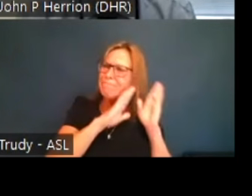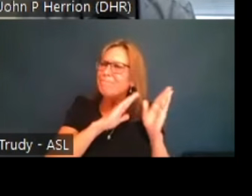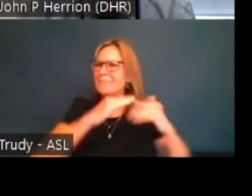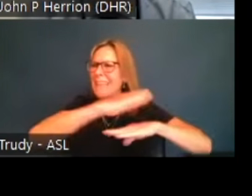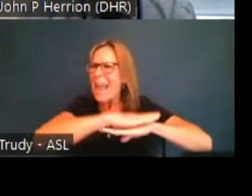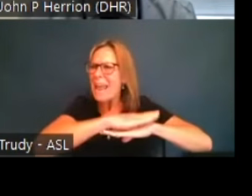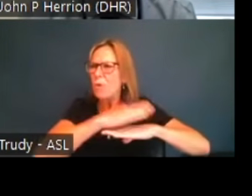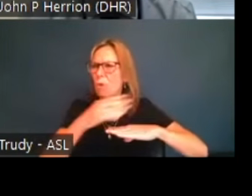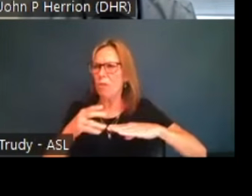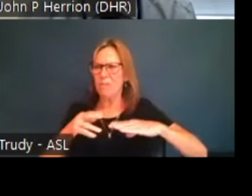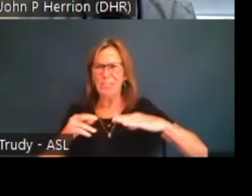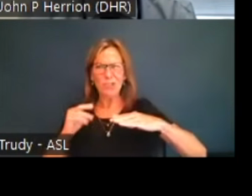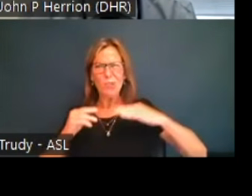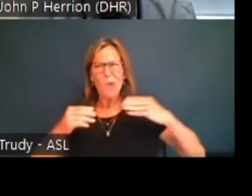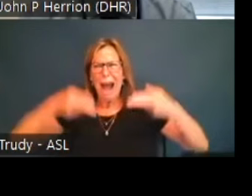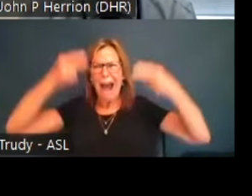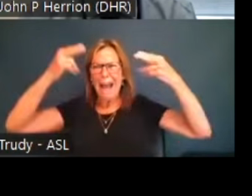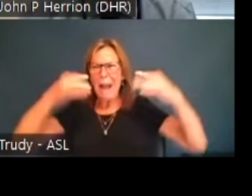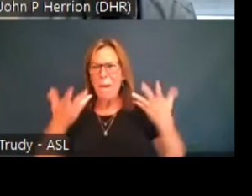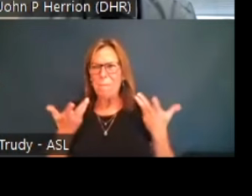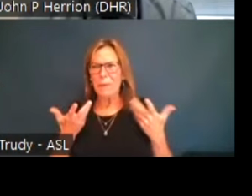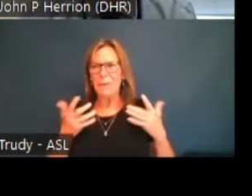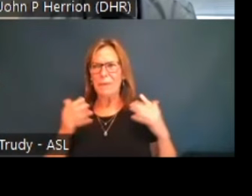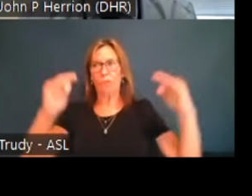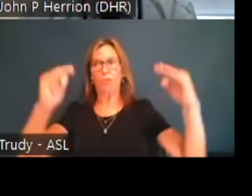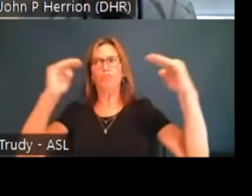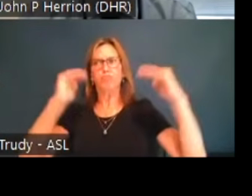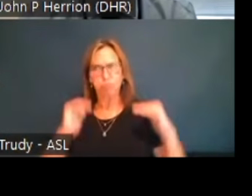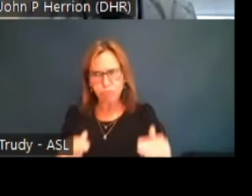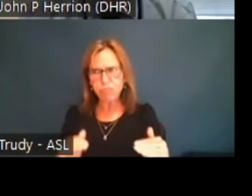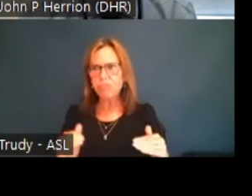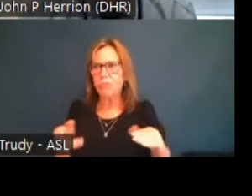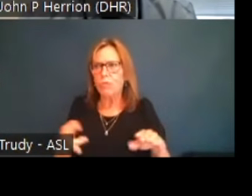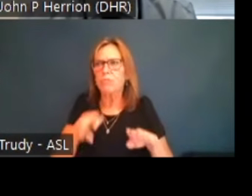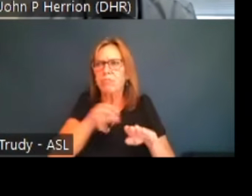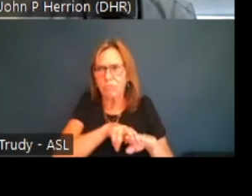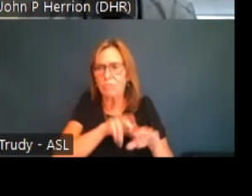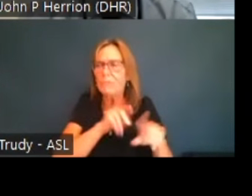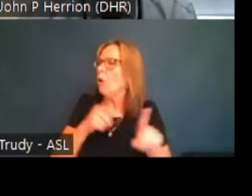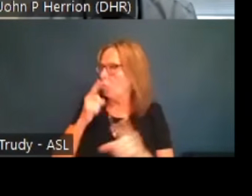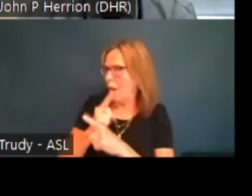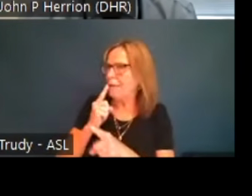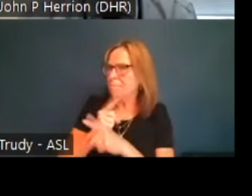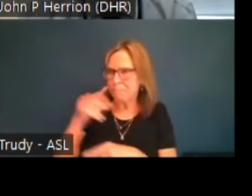anybody ever wants to follow up with that on me, I'm happy to get you involved with this group, But yes, healthcare providers are covered as places of public accommodation